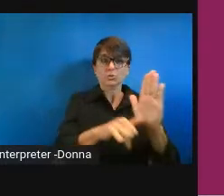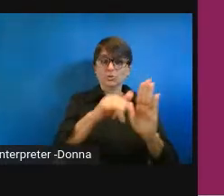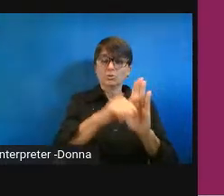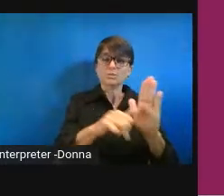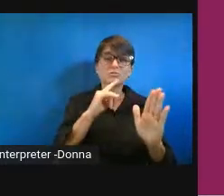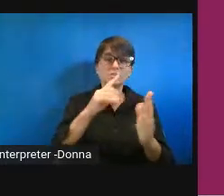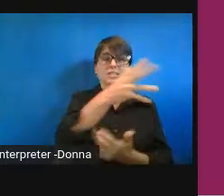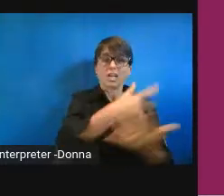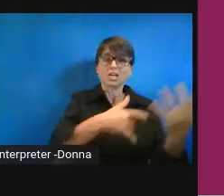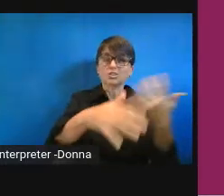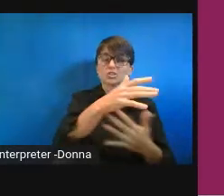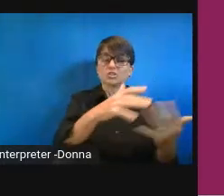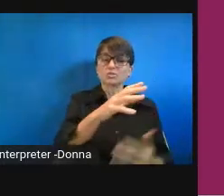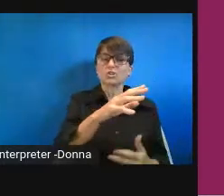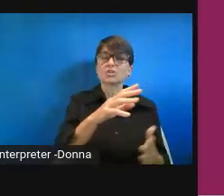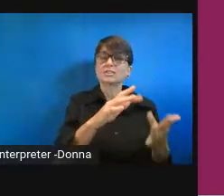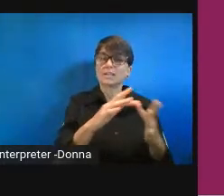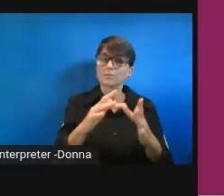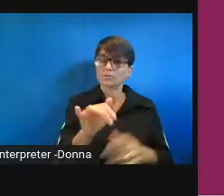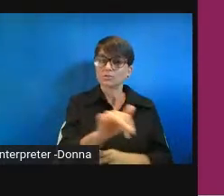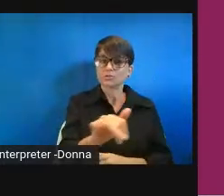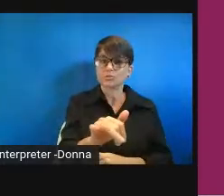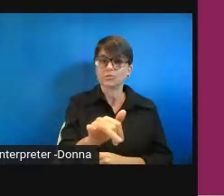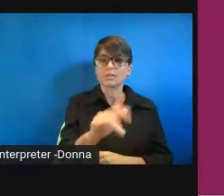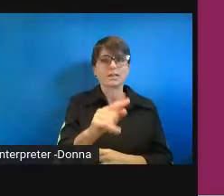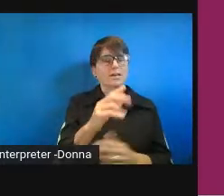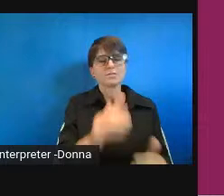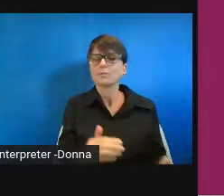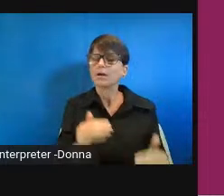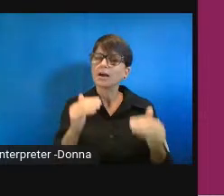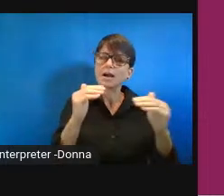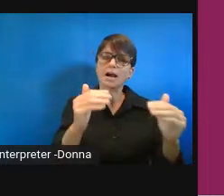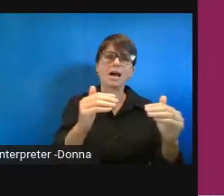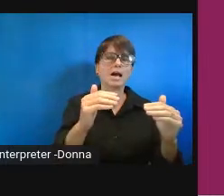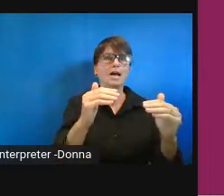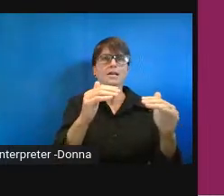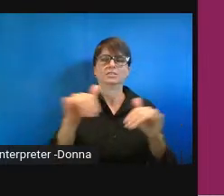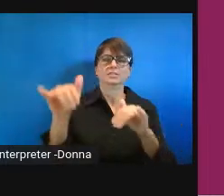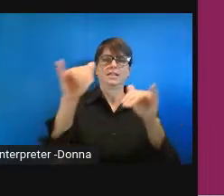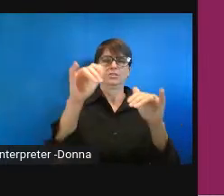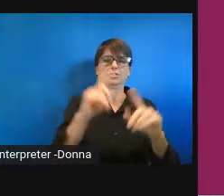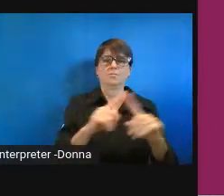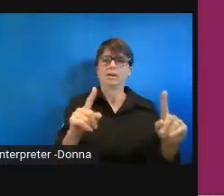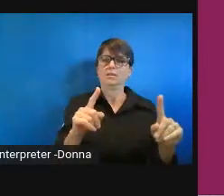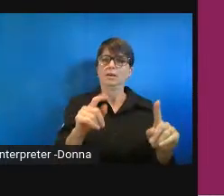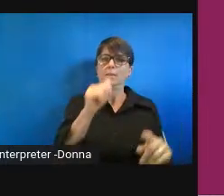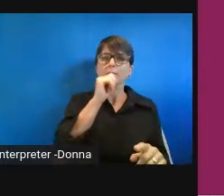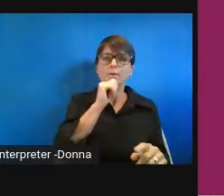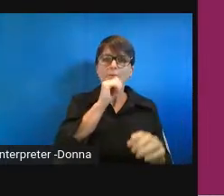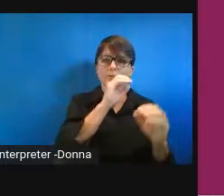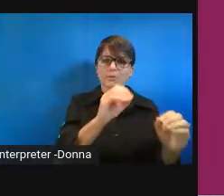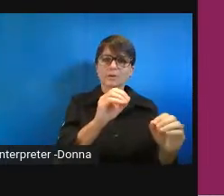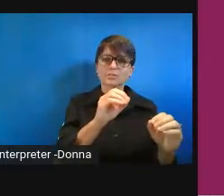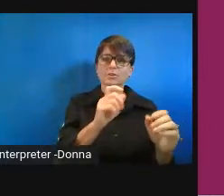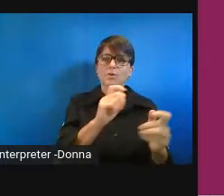Video is here to stay from a social perspective. YouTube is also a social network with a huge and diverse audience.